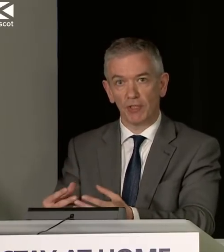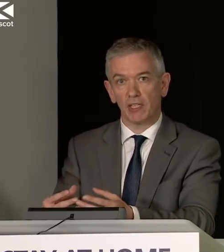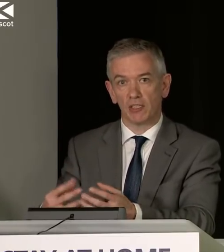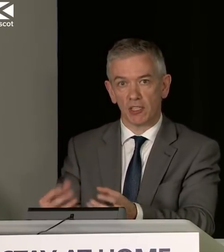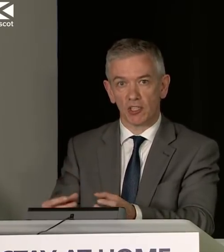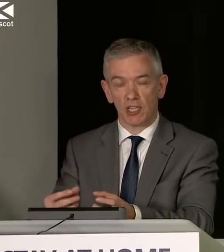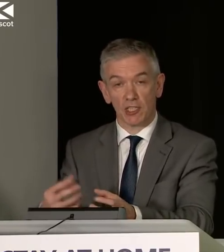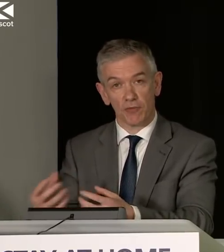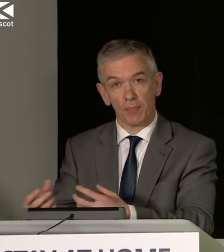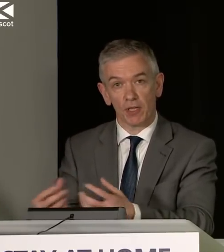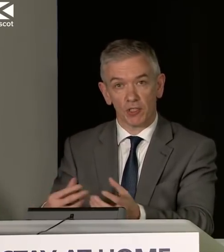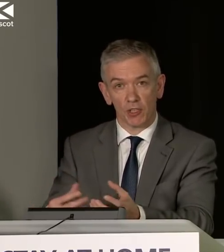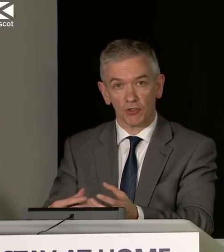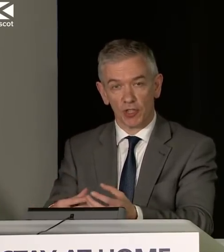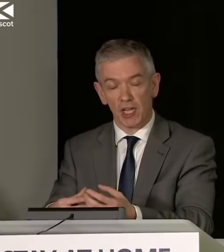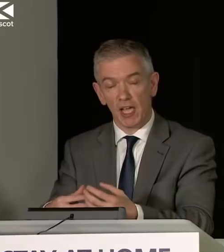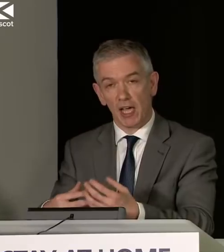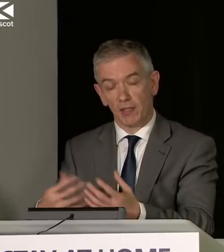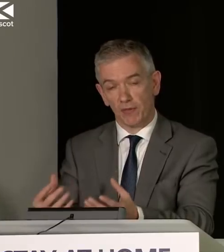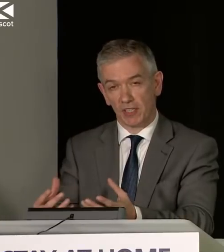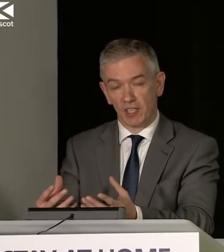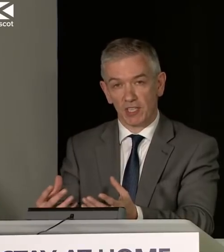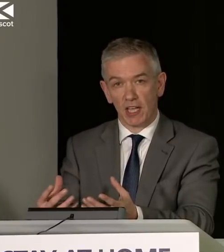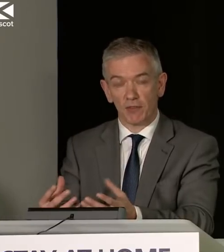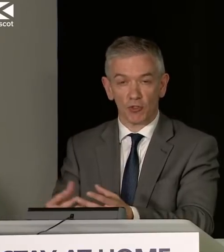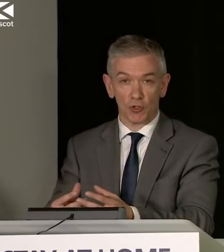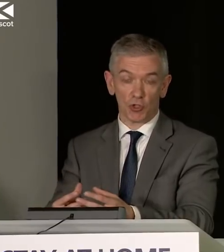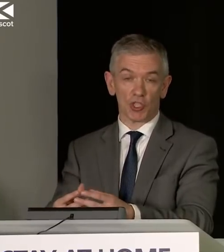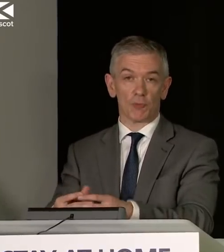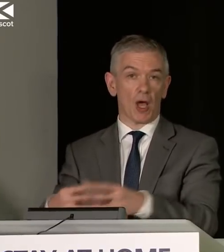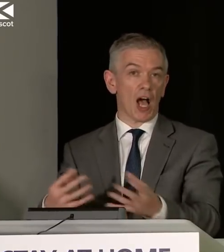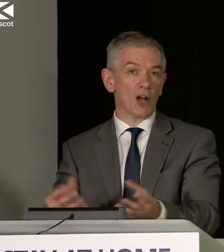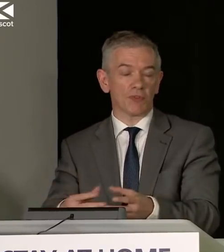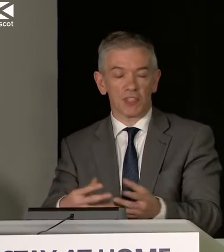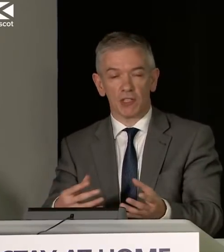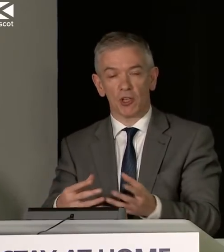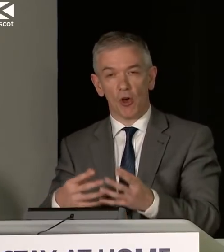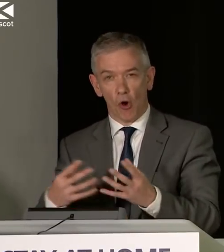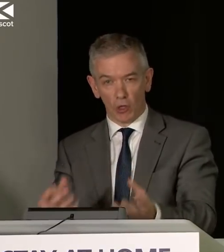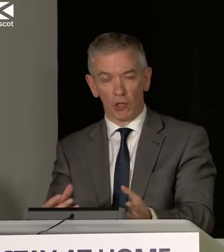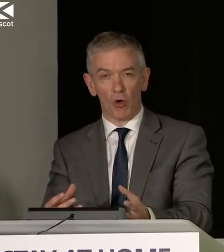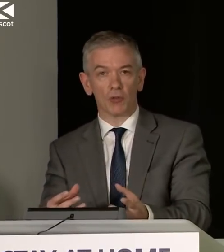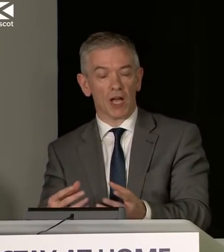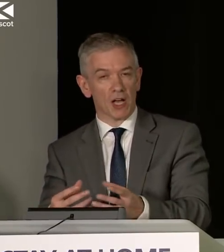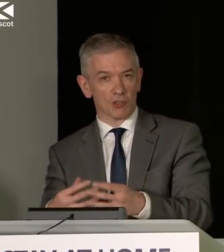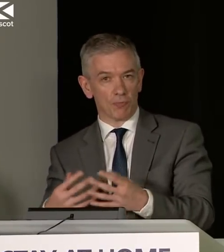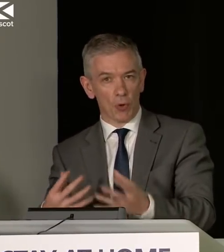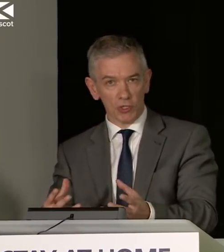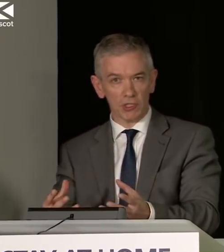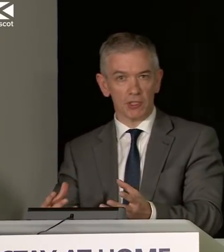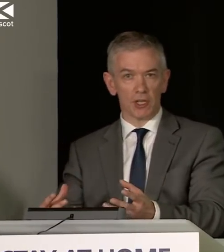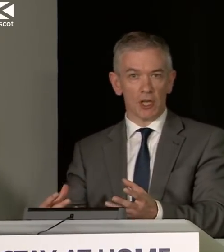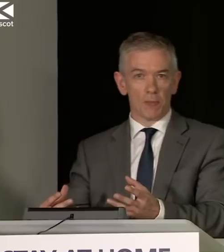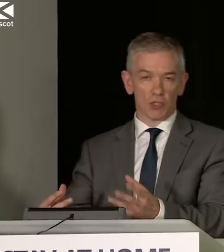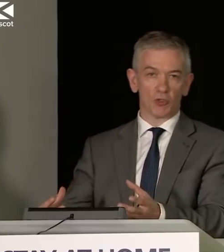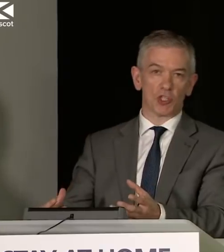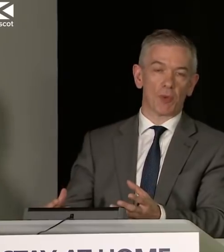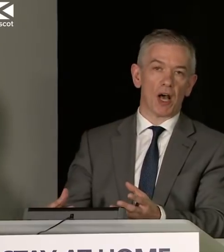of data to assess different parts of the country and the effects that it's having. So it's not just about R, we have said all along that R is important, but it's not just about R,